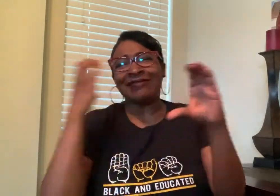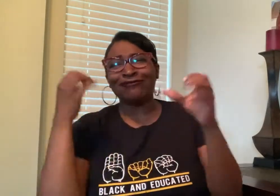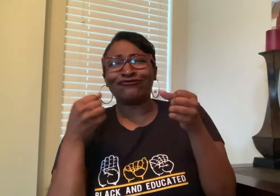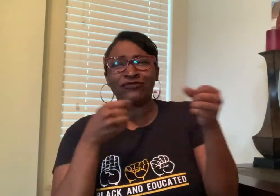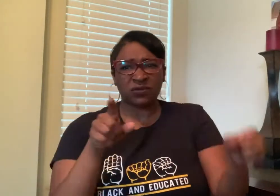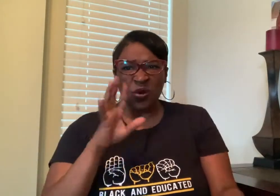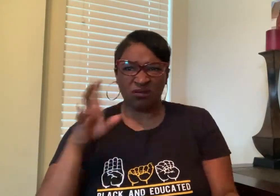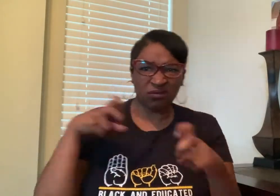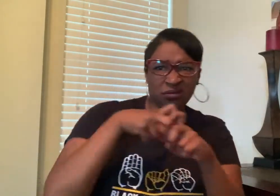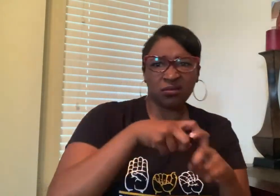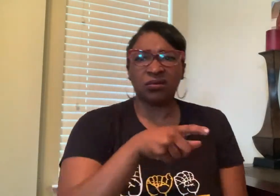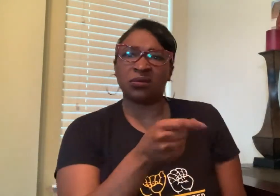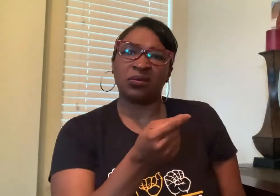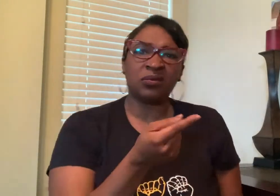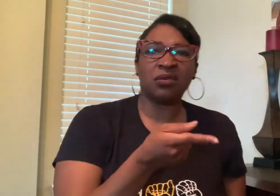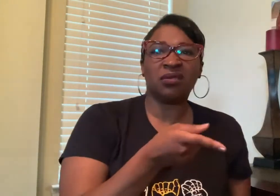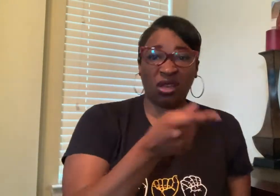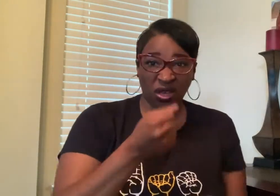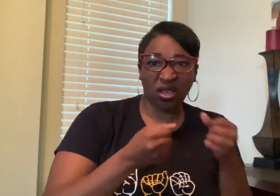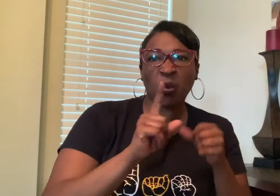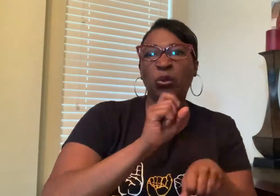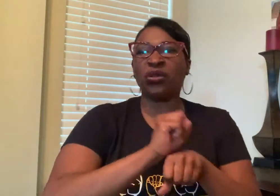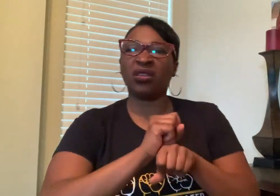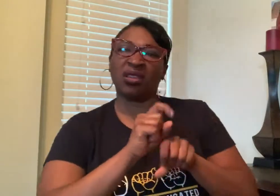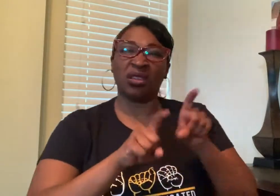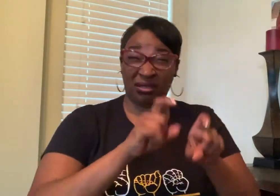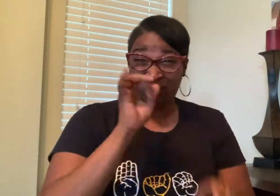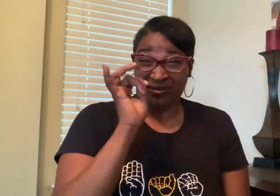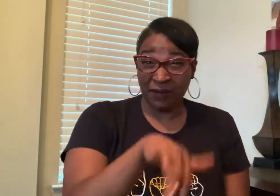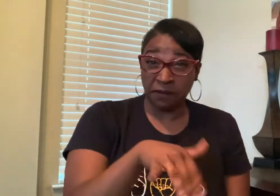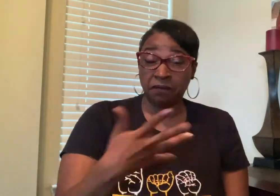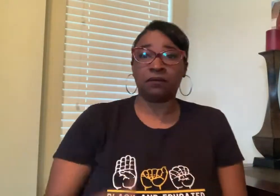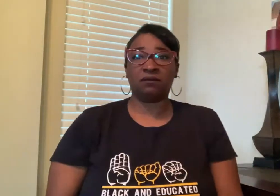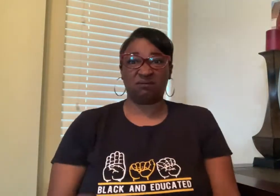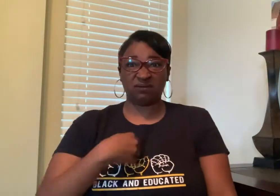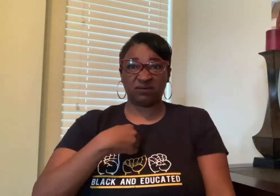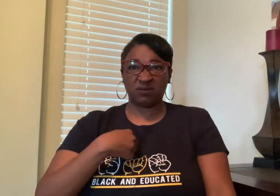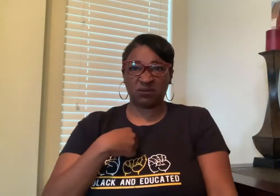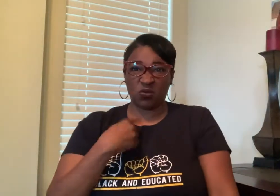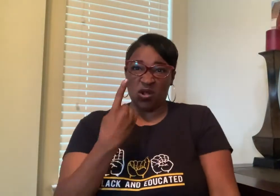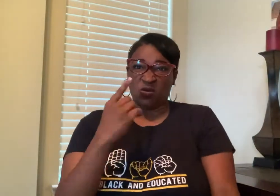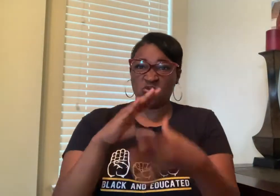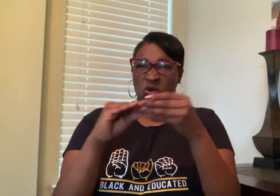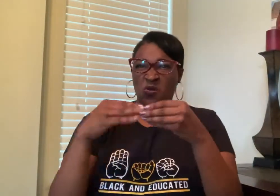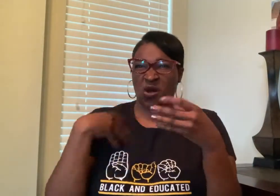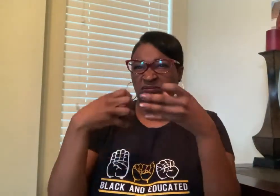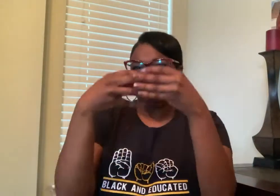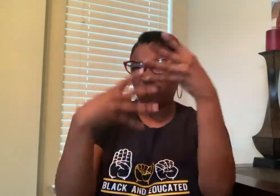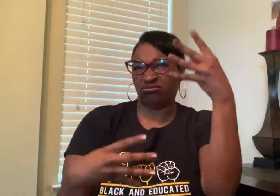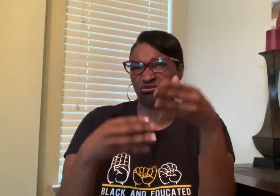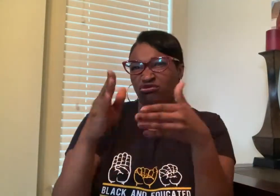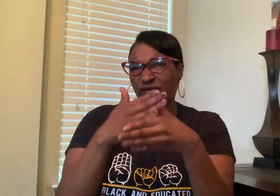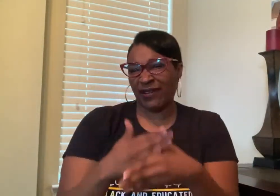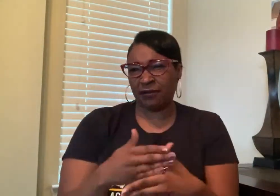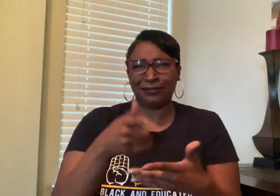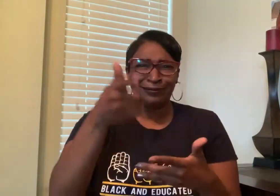vehicles, pulling them over and questioning them, asking if they own the car, where they work, and what they are doing.